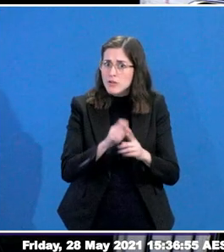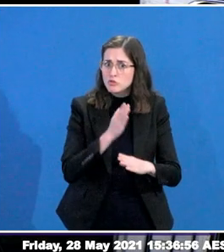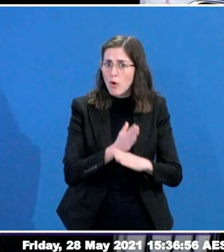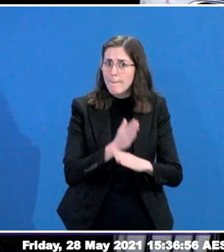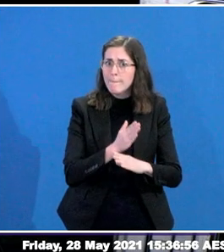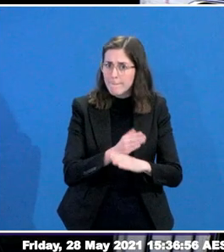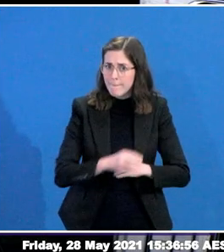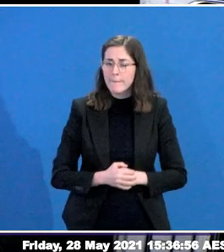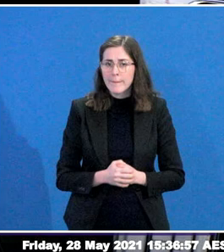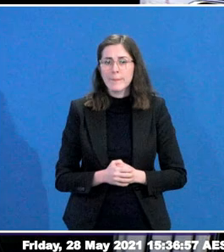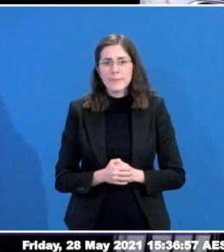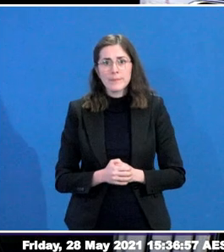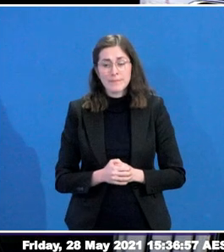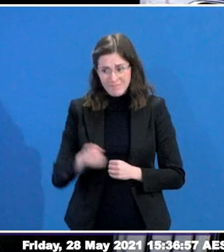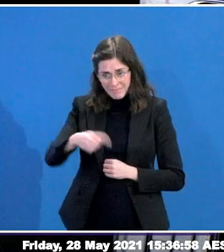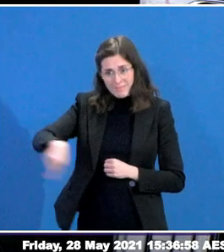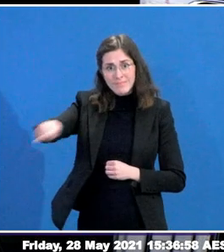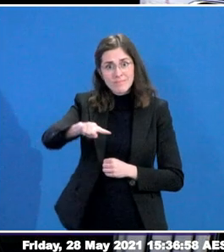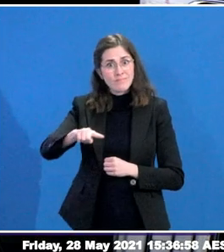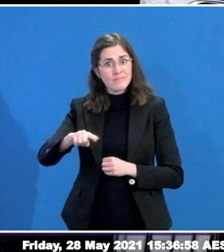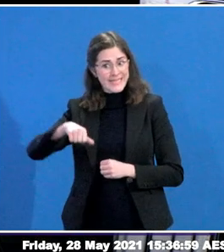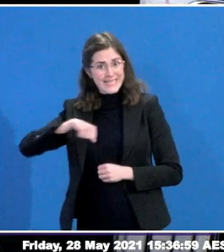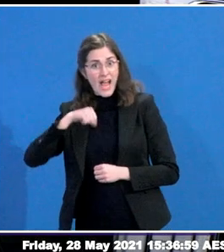There are undoubtedly support workers at the house and other houses like